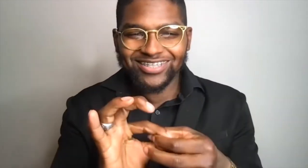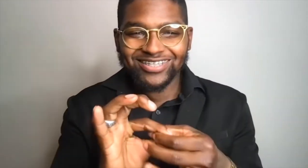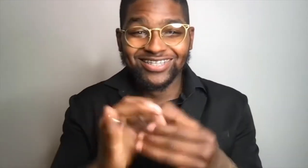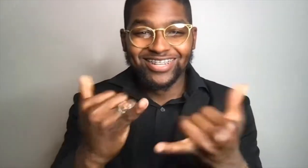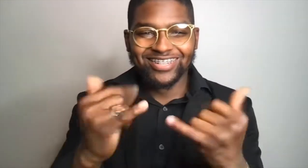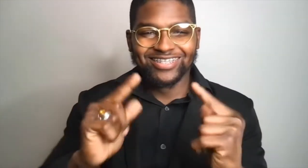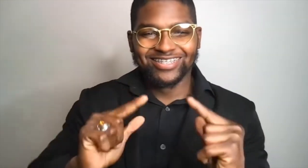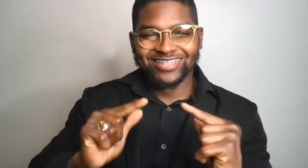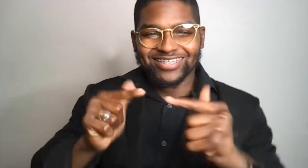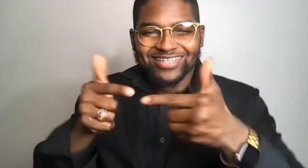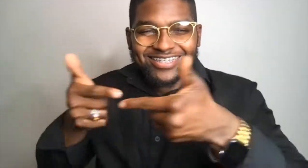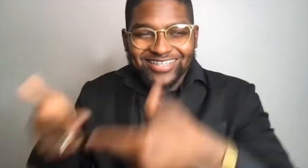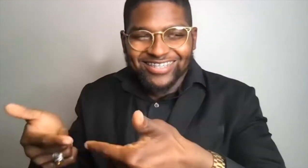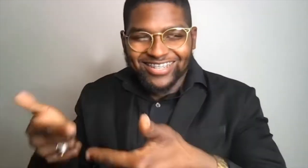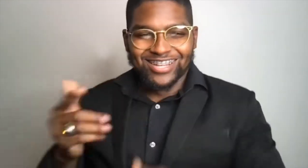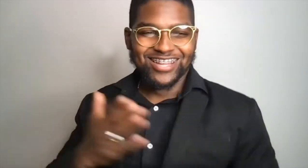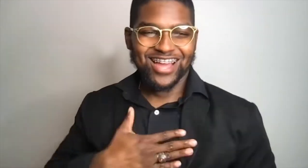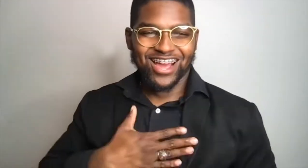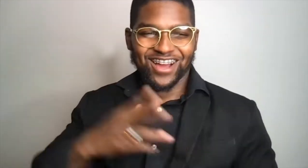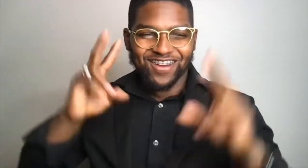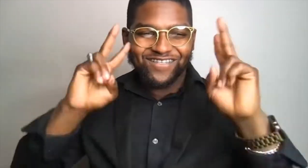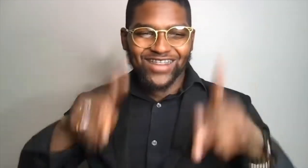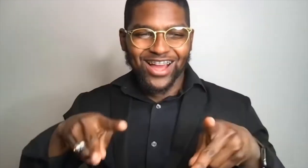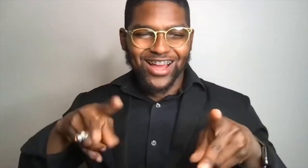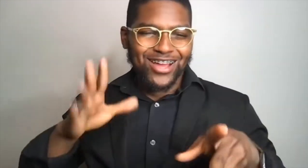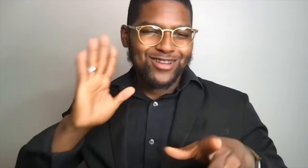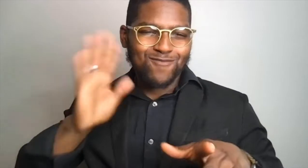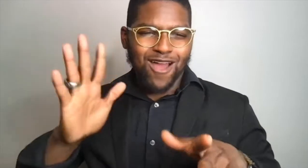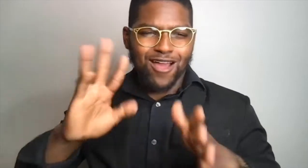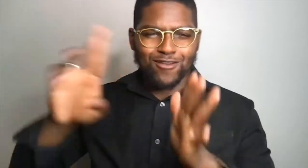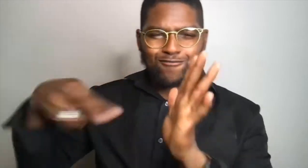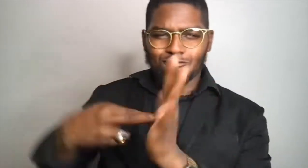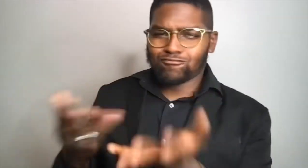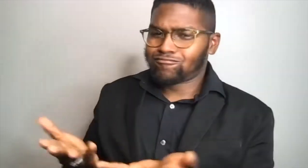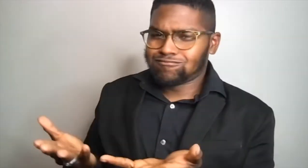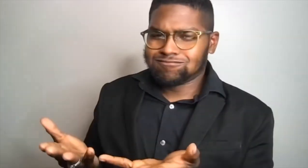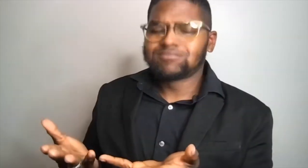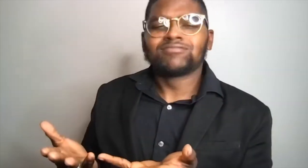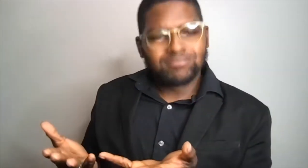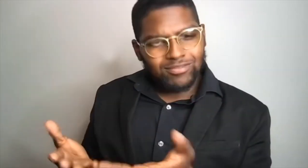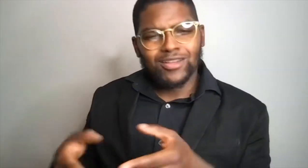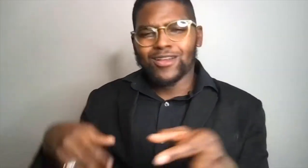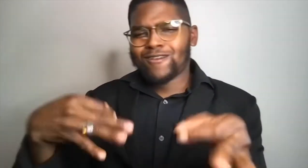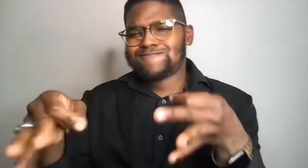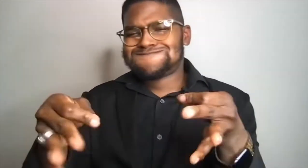Now off to my Vice President to elaborate on our vacant positions.